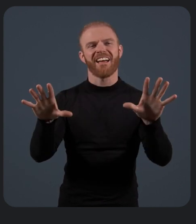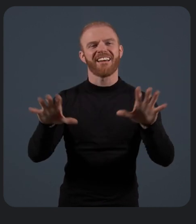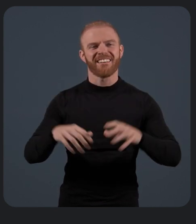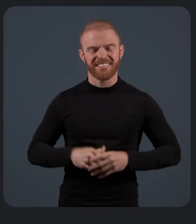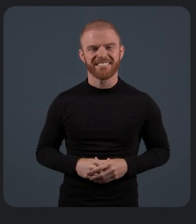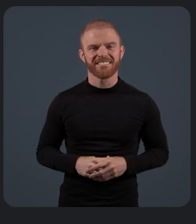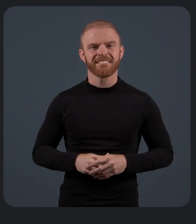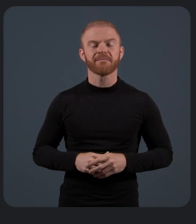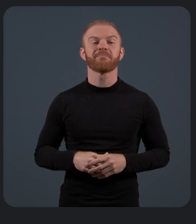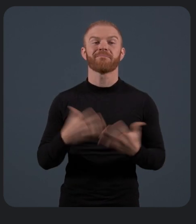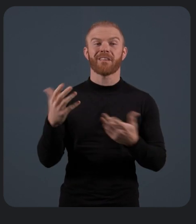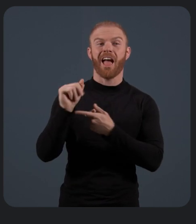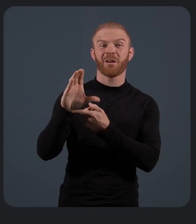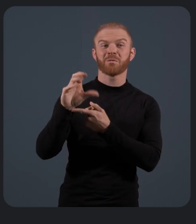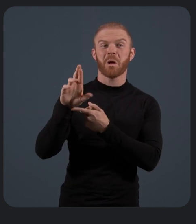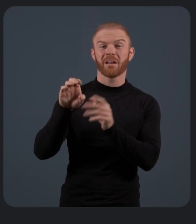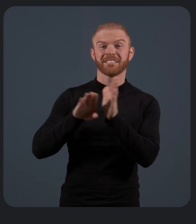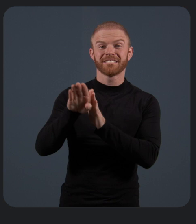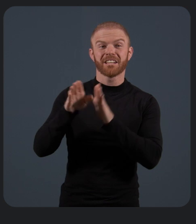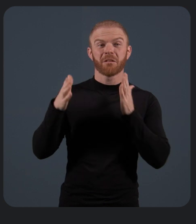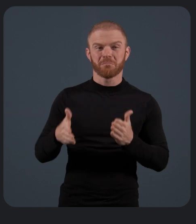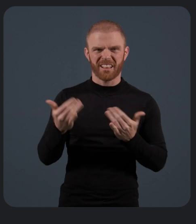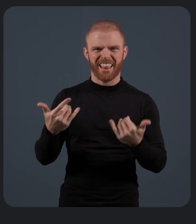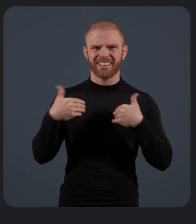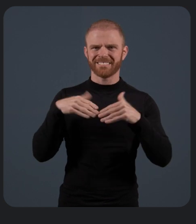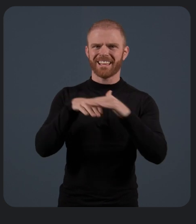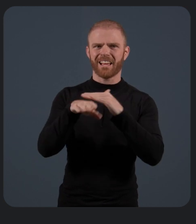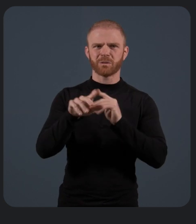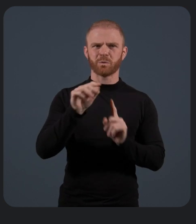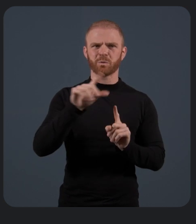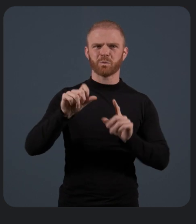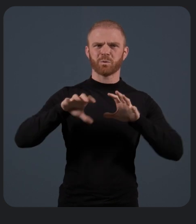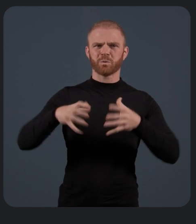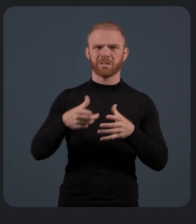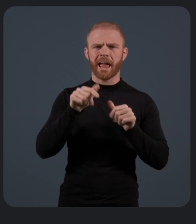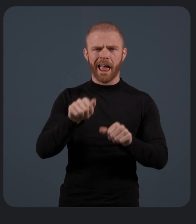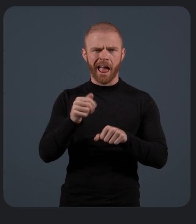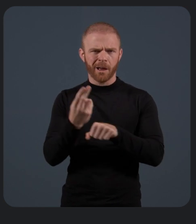And, with ARCore, developers have access to tools they need to build experiences